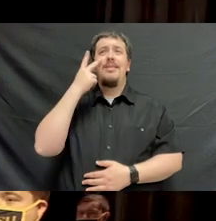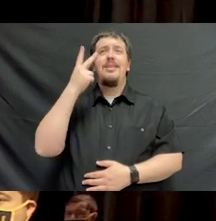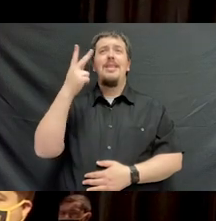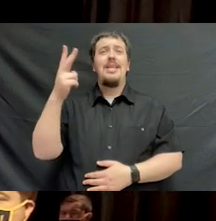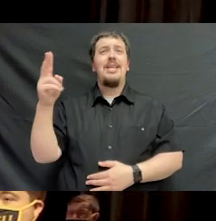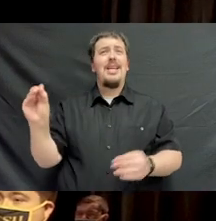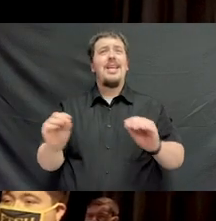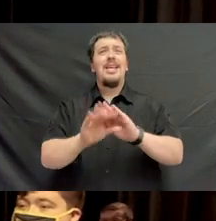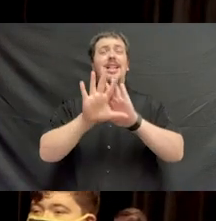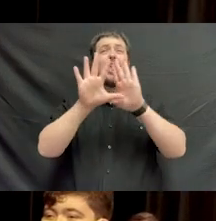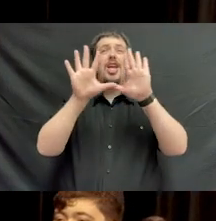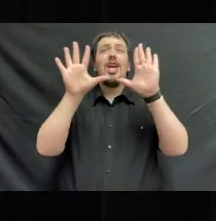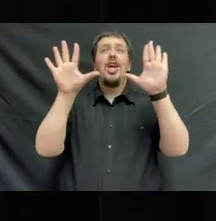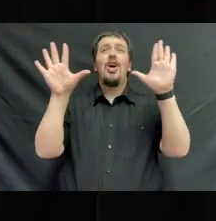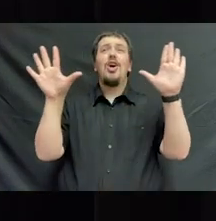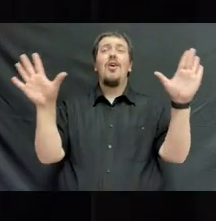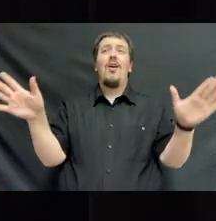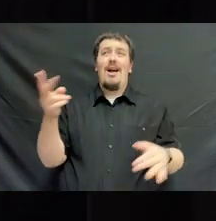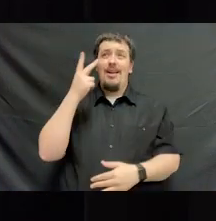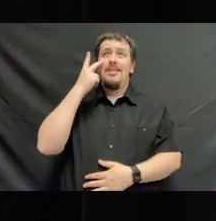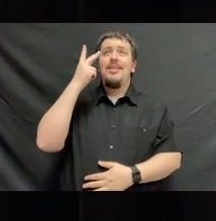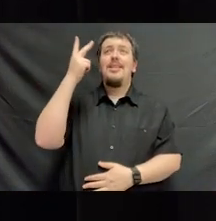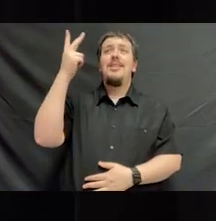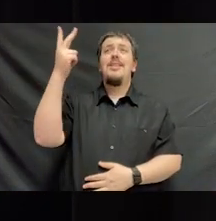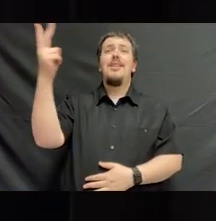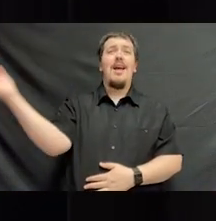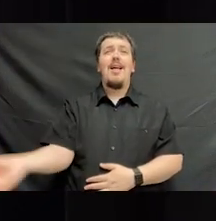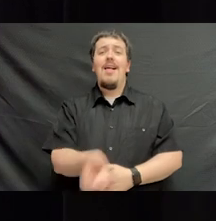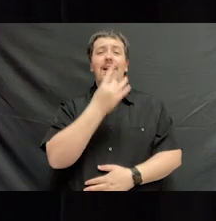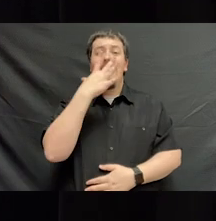I can see the light